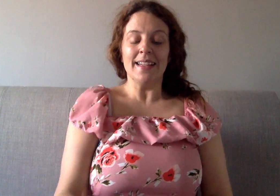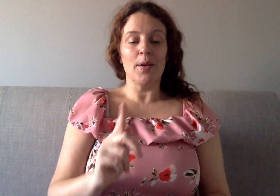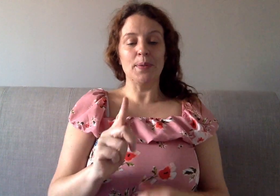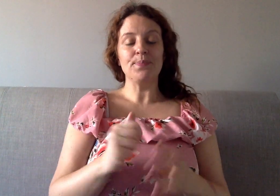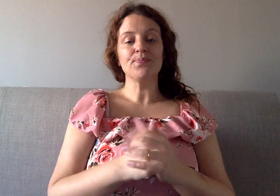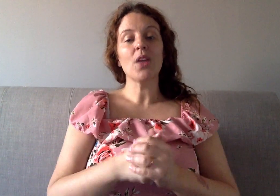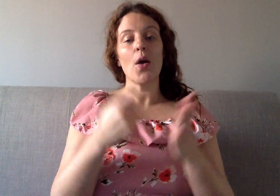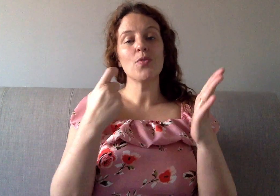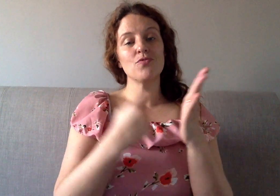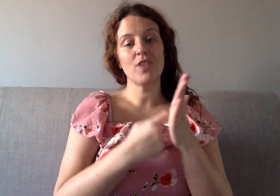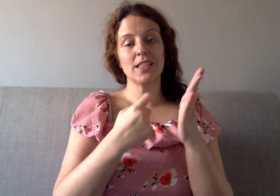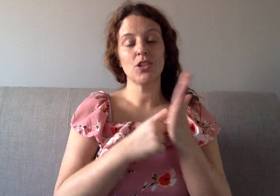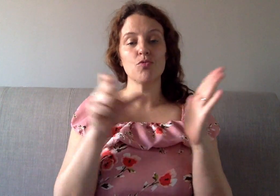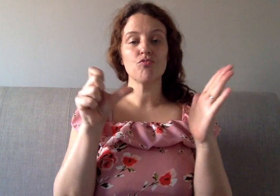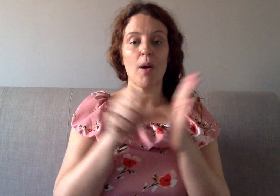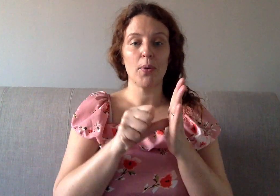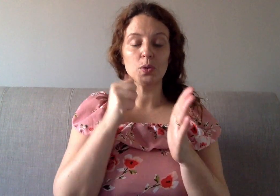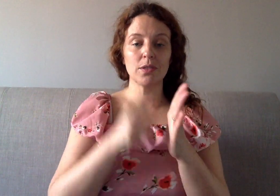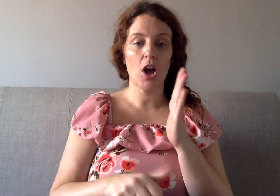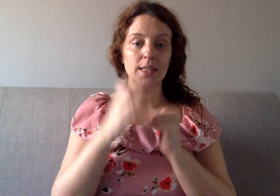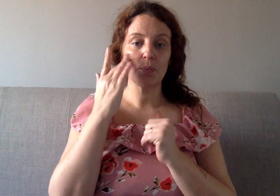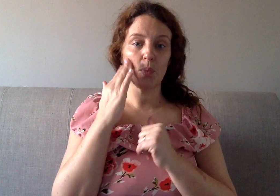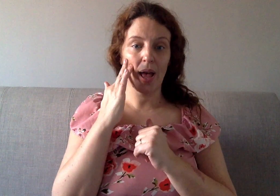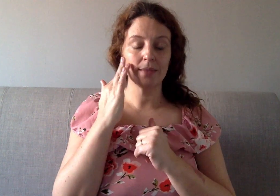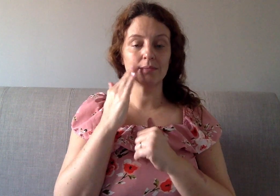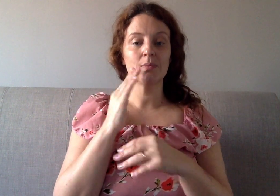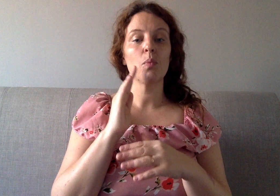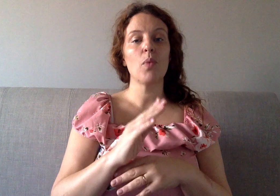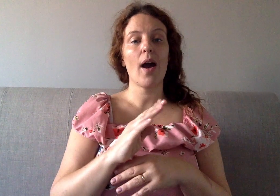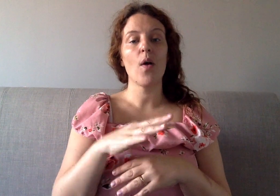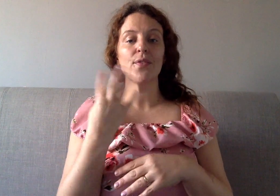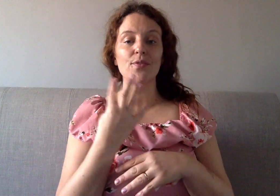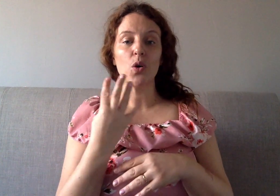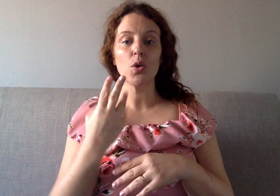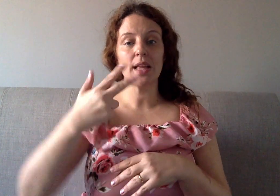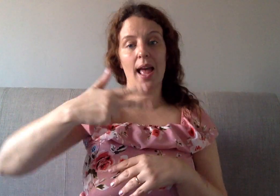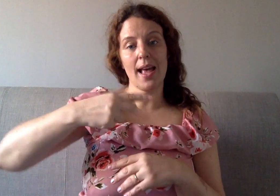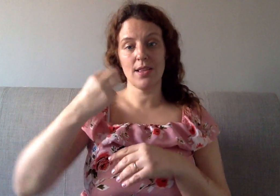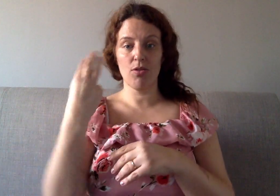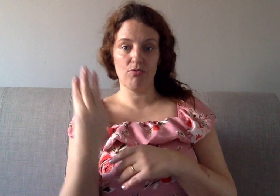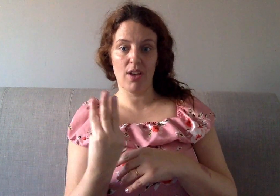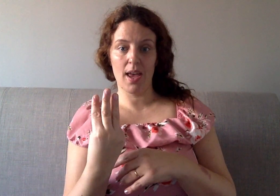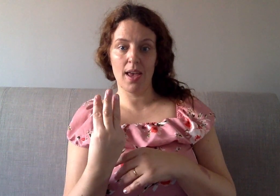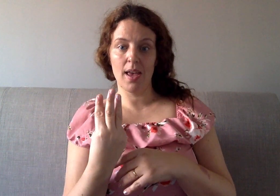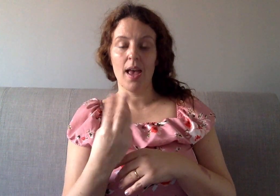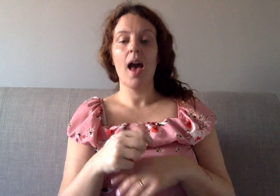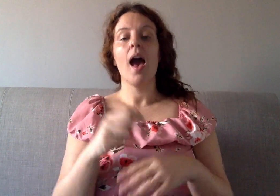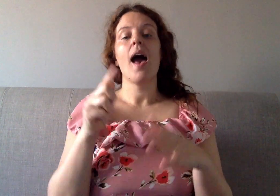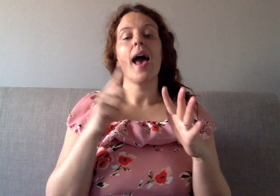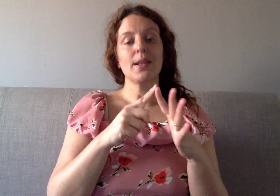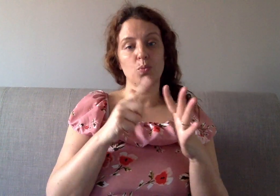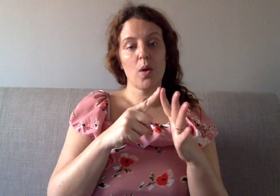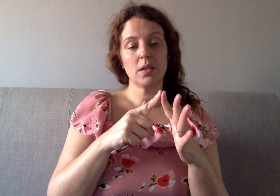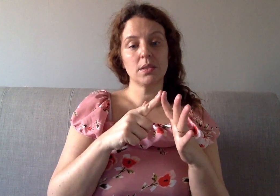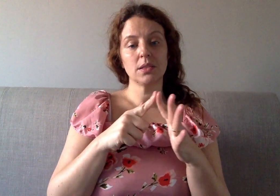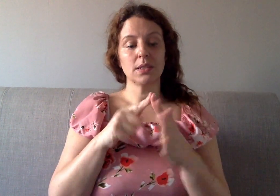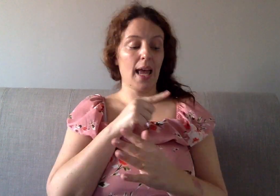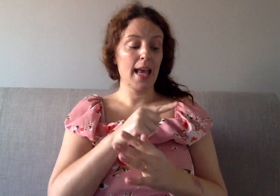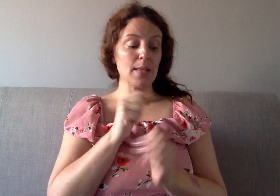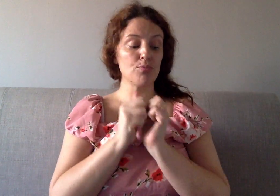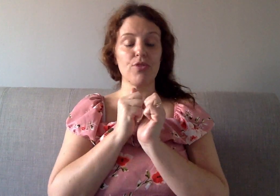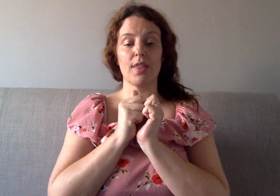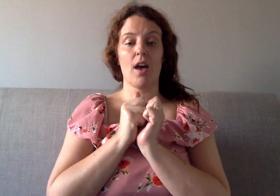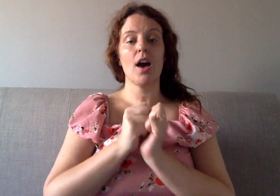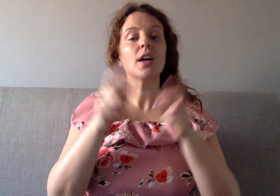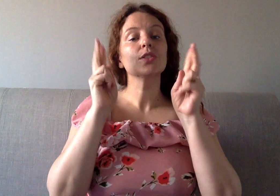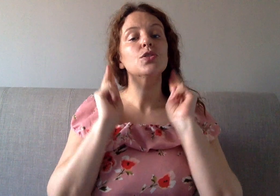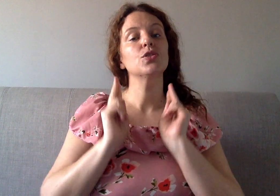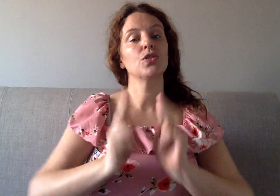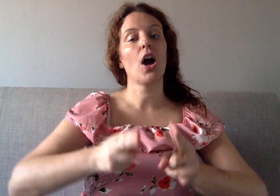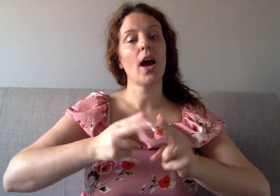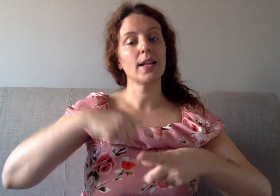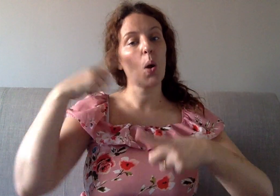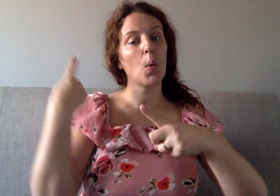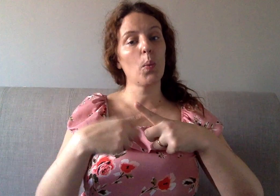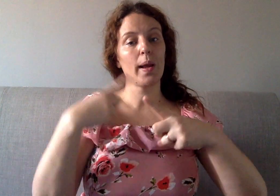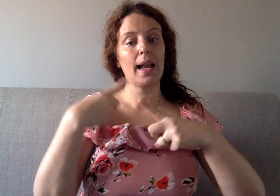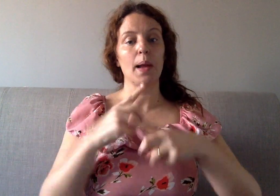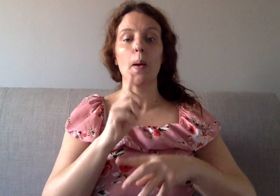In 1483 Richard's trouble started when Edward, his brother, died quickly